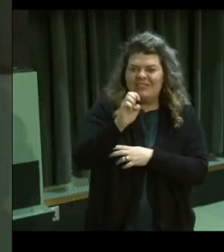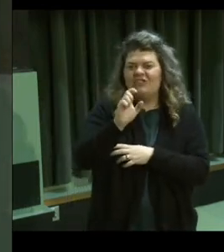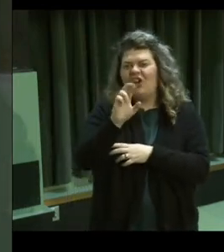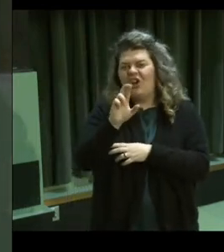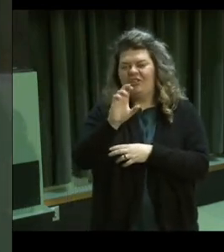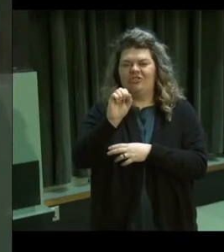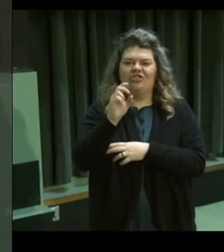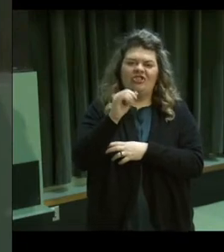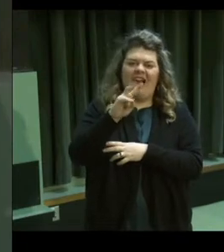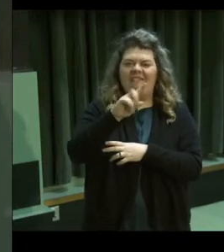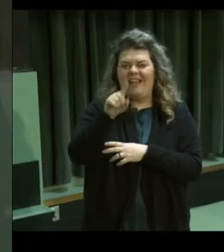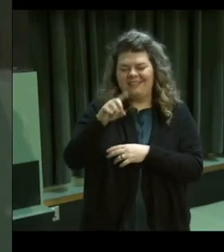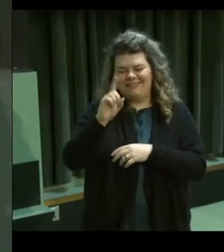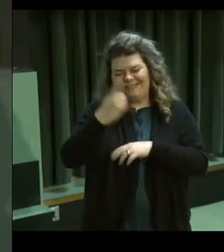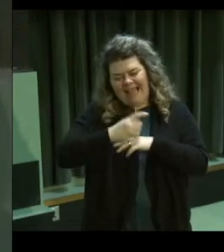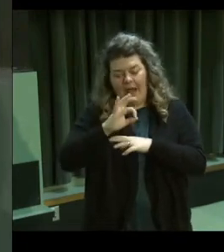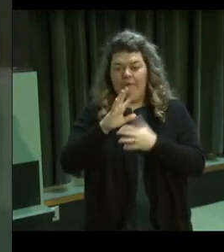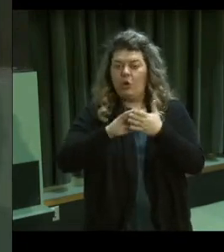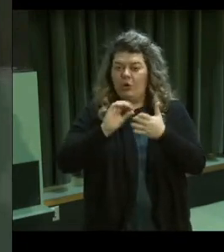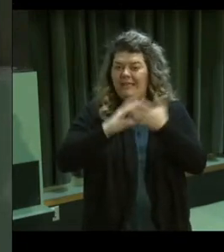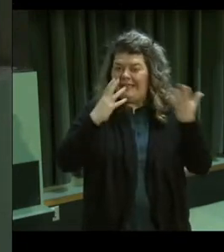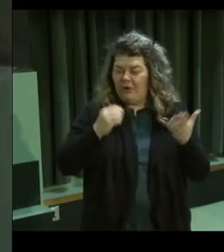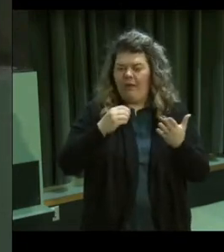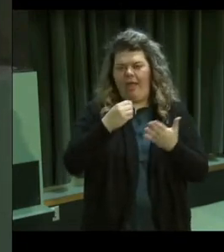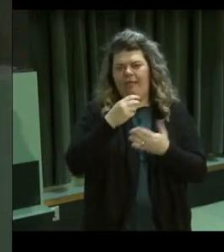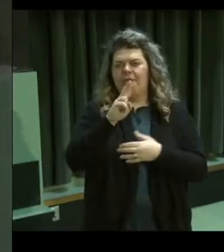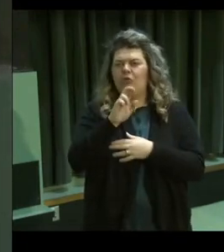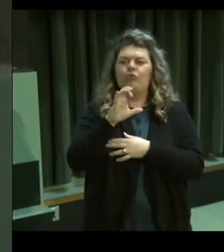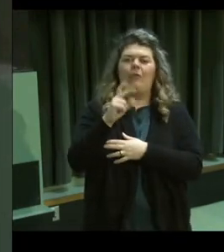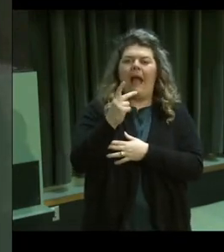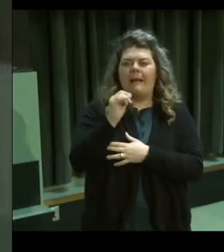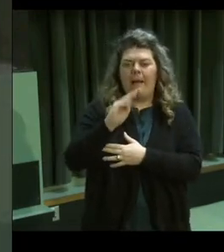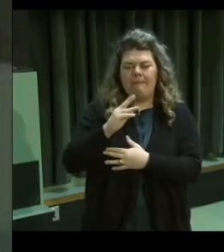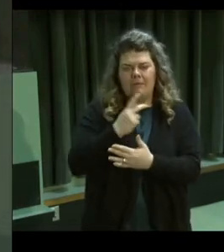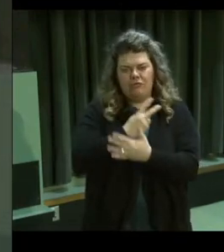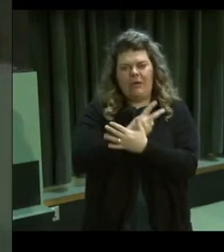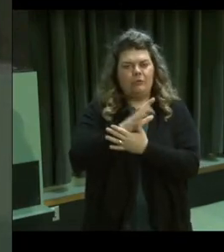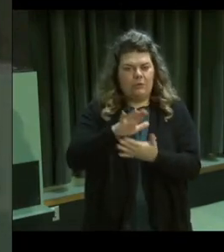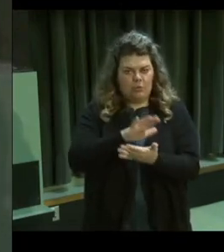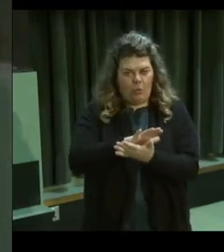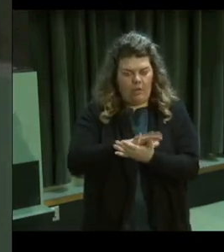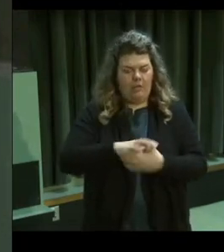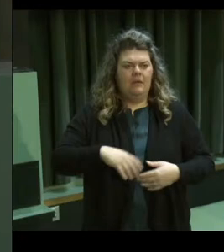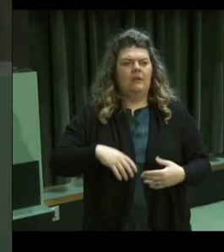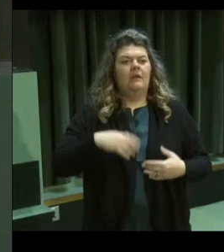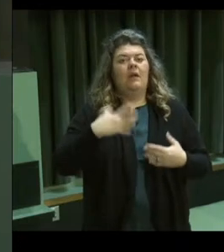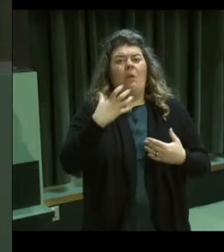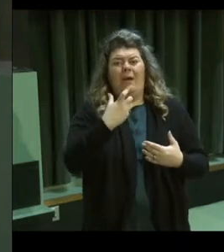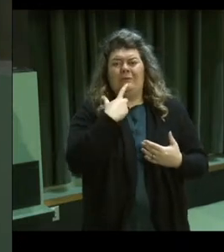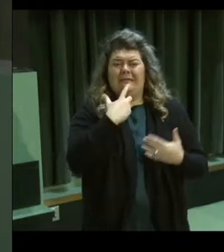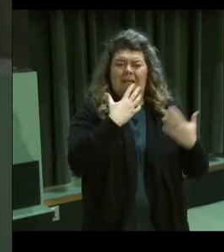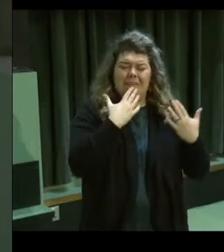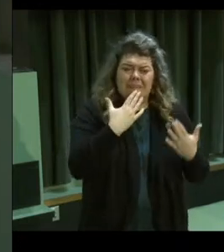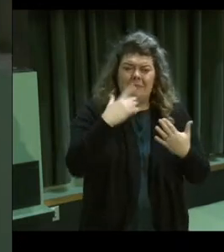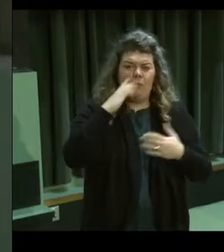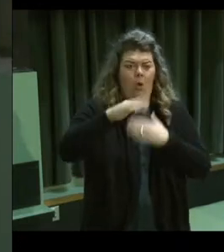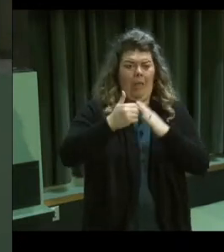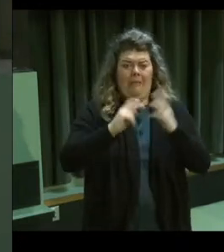and Learning at the Rackham Graduate School, I would first